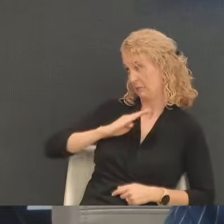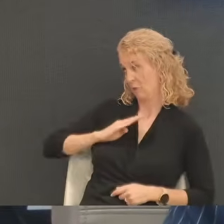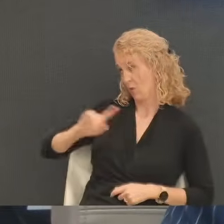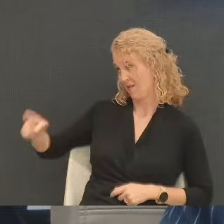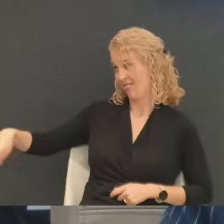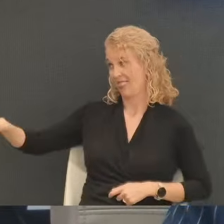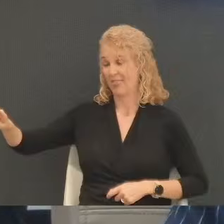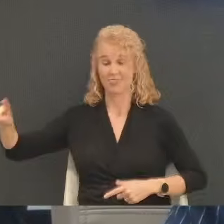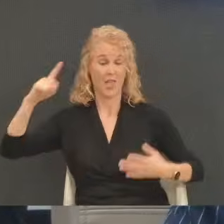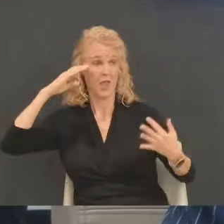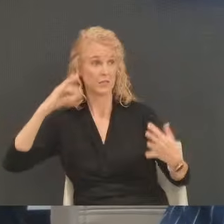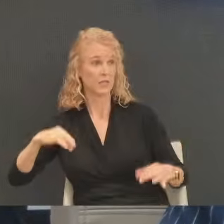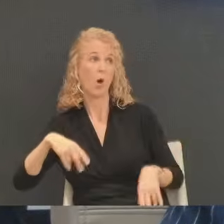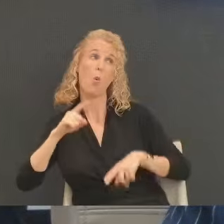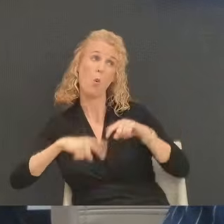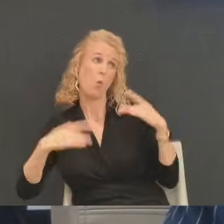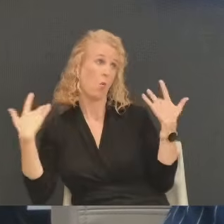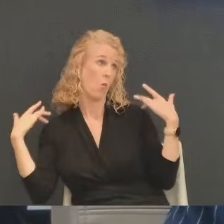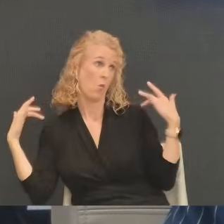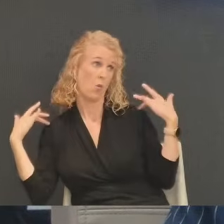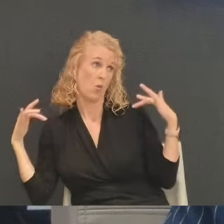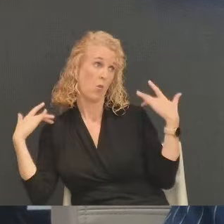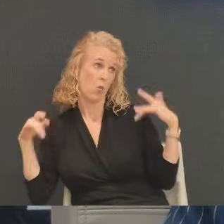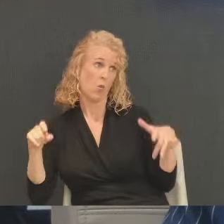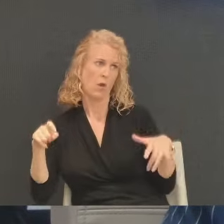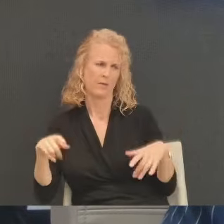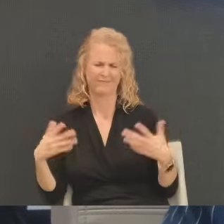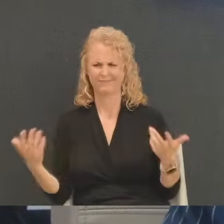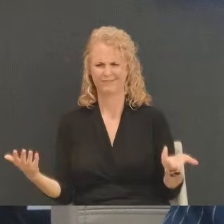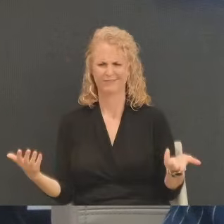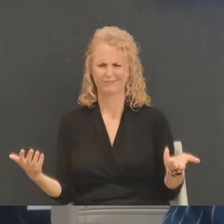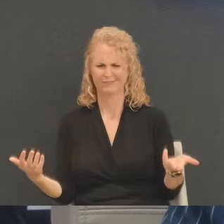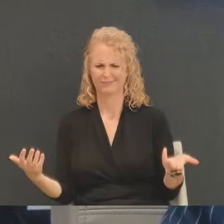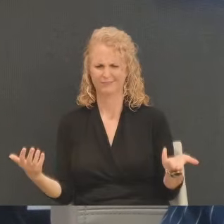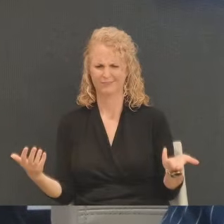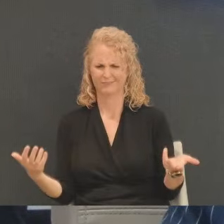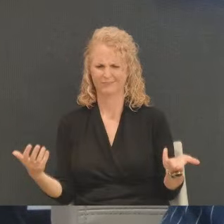the thing say she can't do nothing. There's got to be the Board. That's a lot of money.